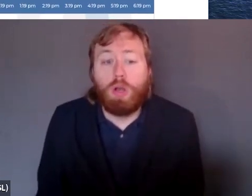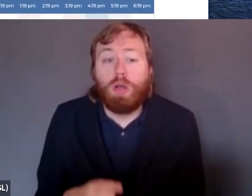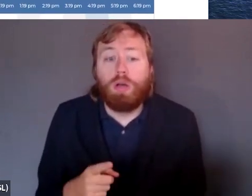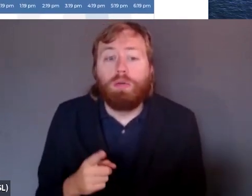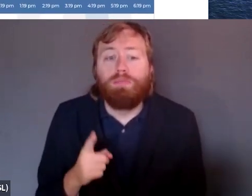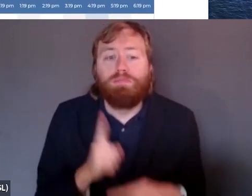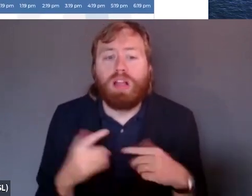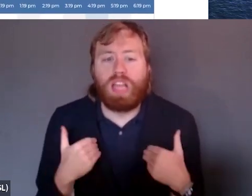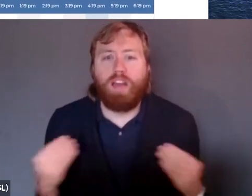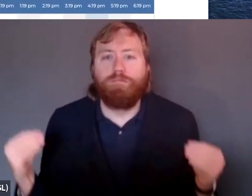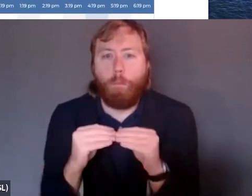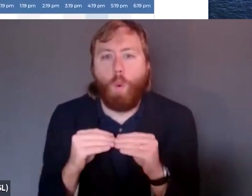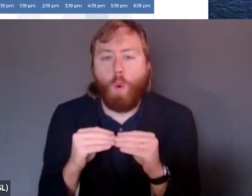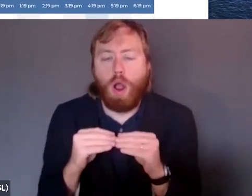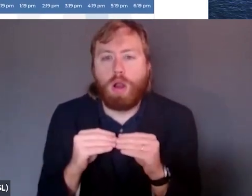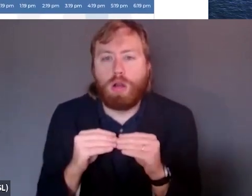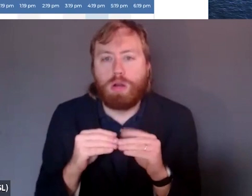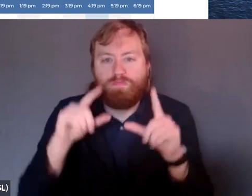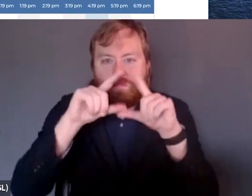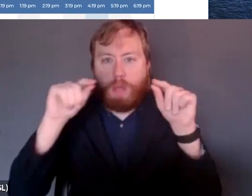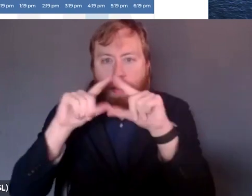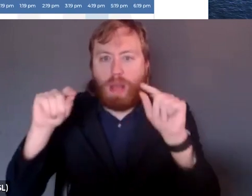Actions are oftentimes visual,